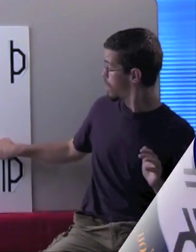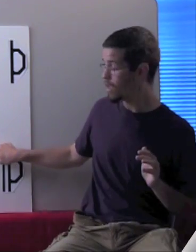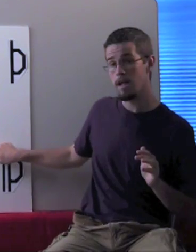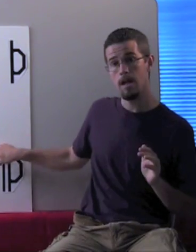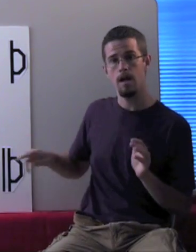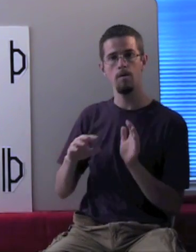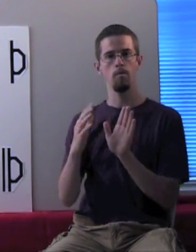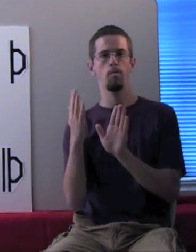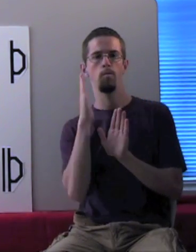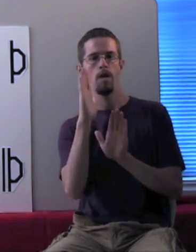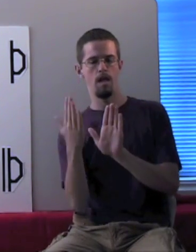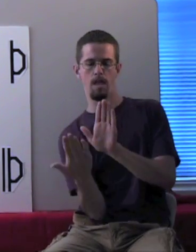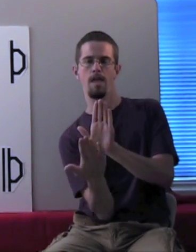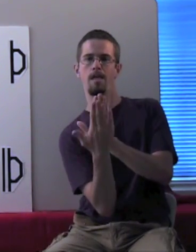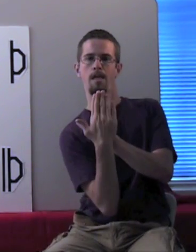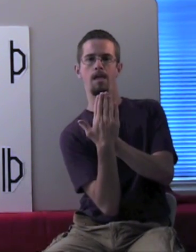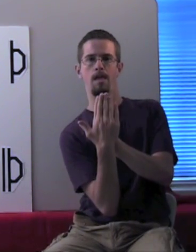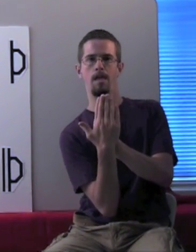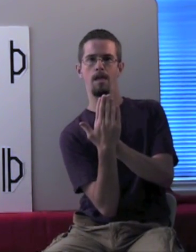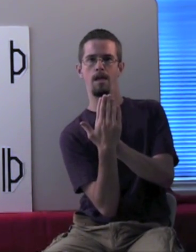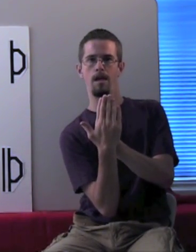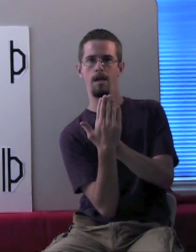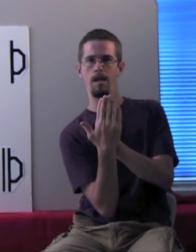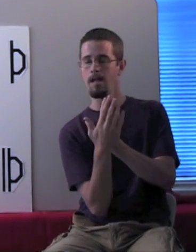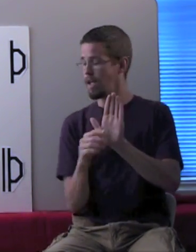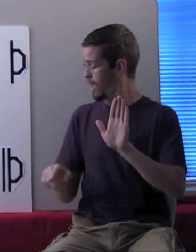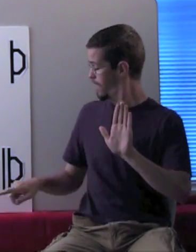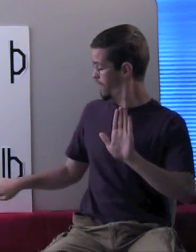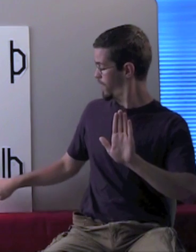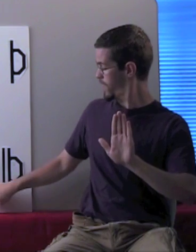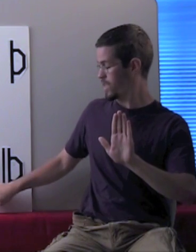The half circle on top means the contact is in front,